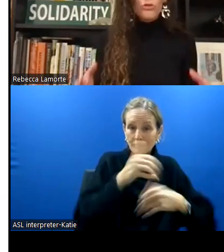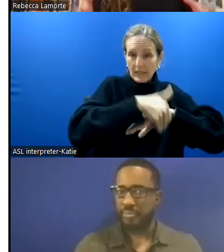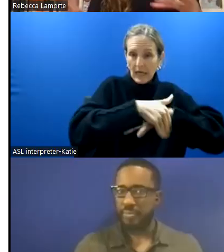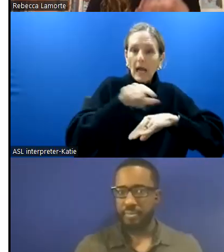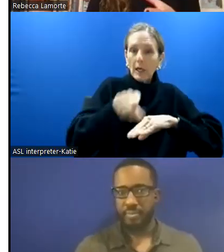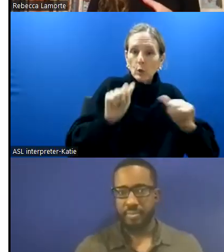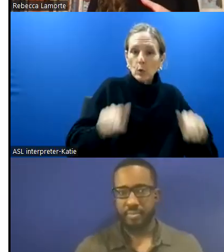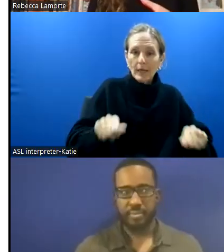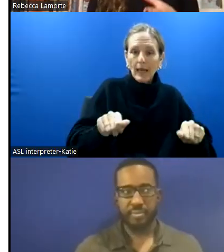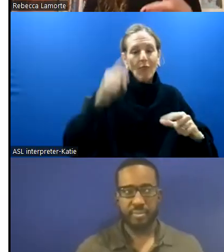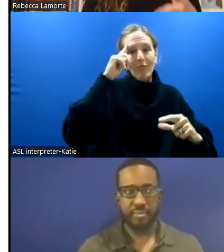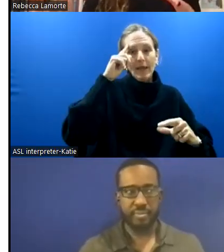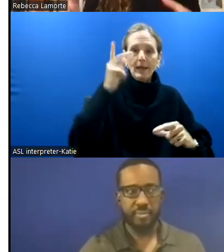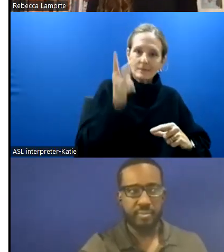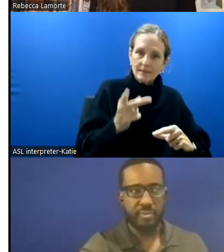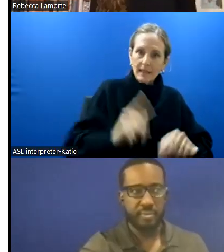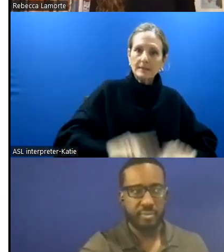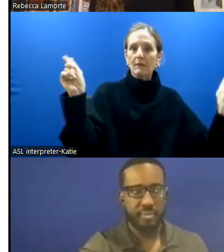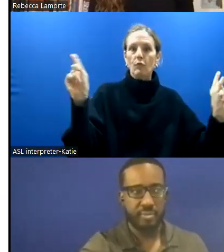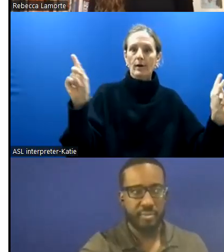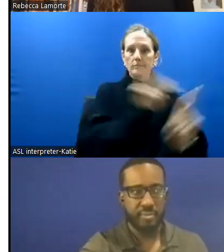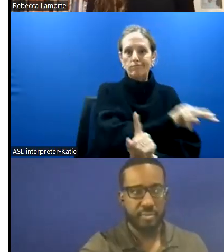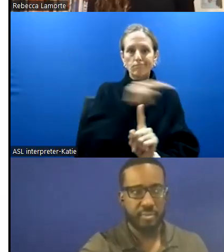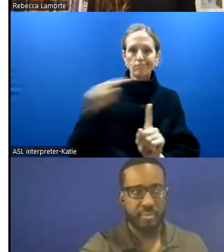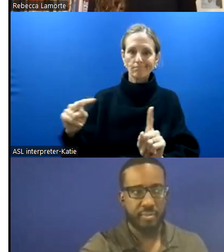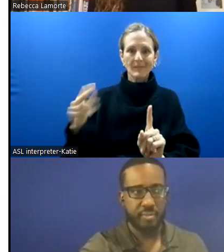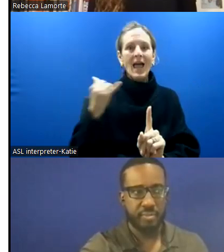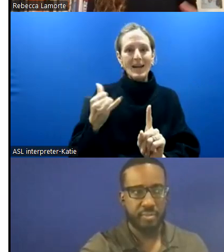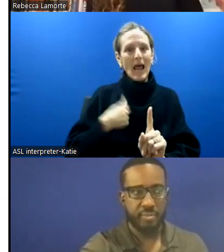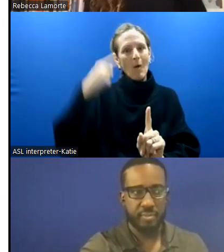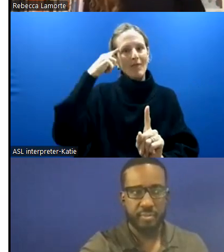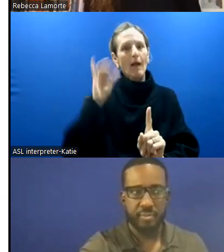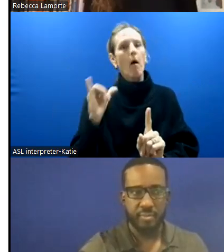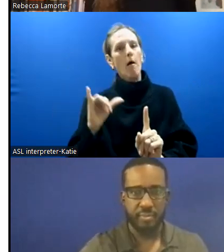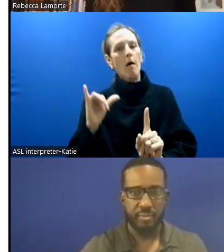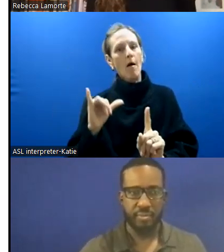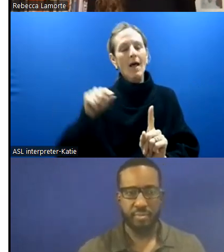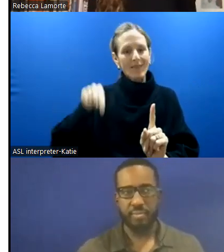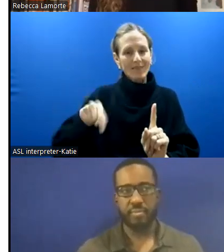You've come to think of it now as a disability issue. You've come to realize, "This event I was gonna host,